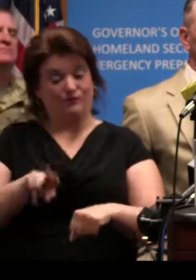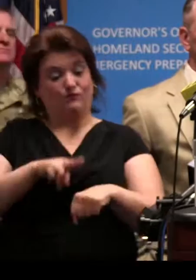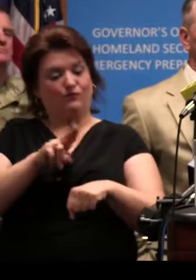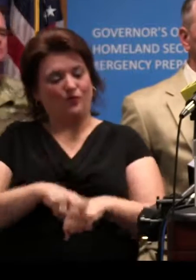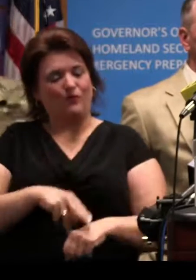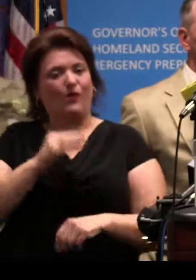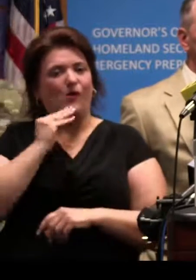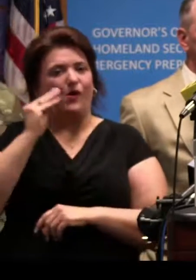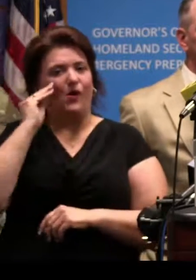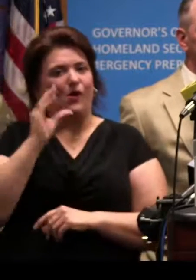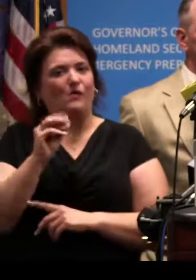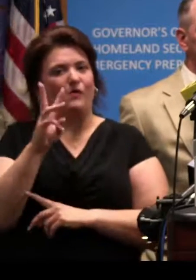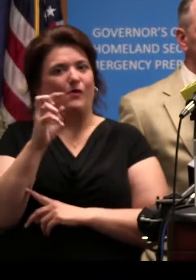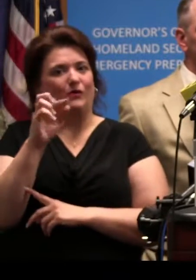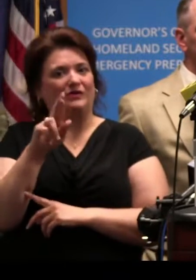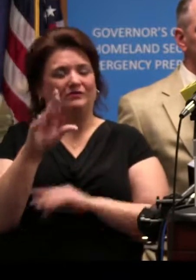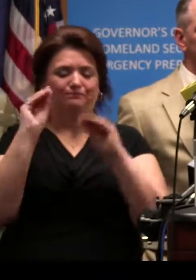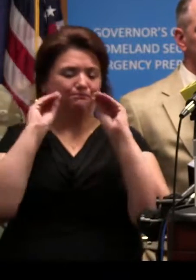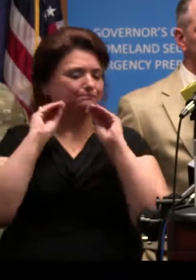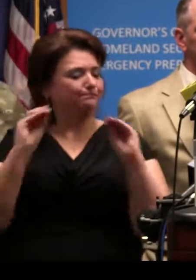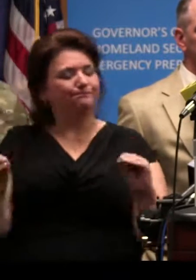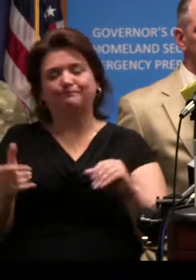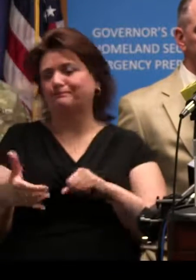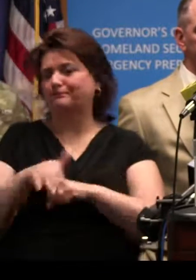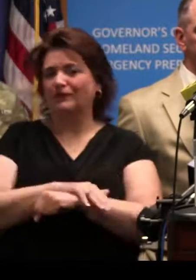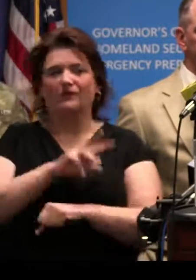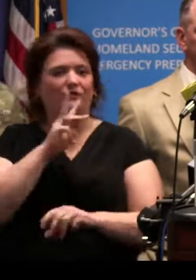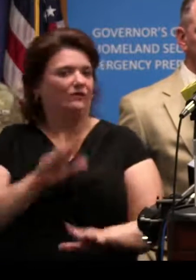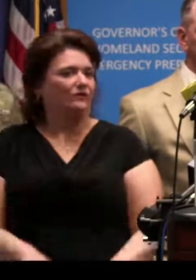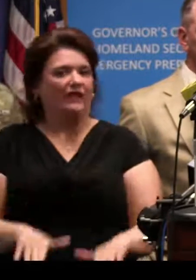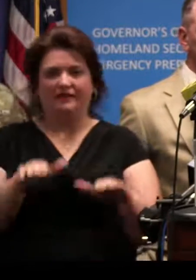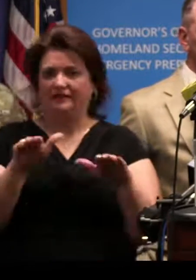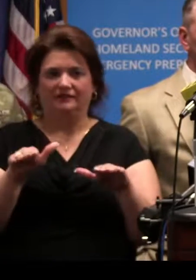coverage flood there so that that flood insurance policy even if you're not in